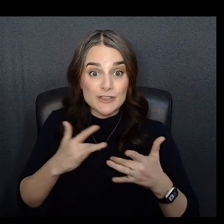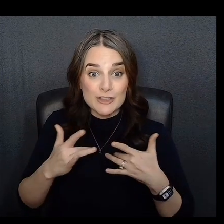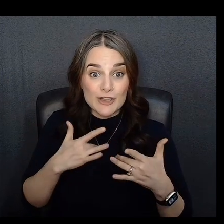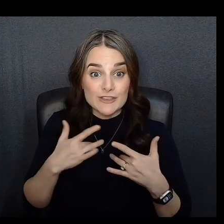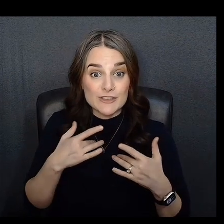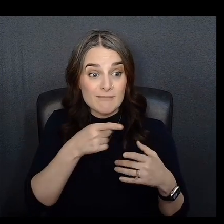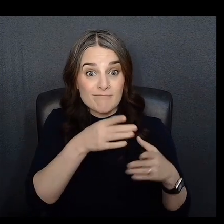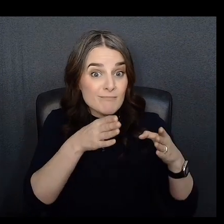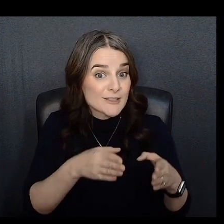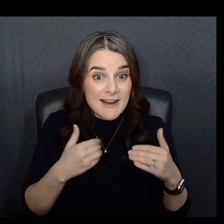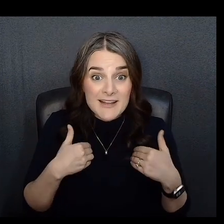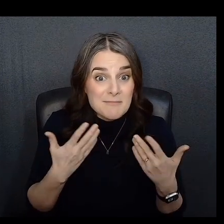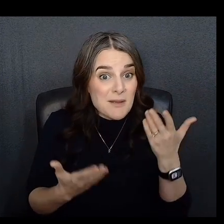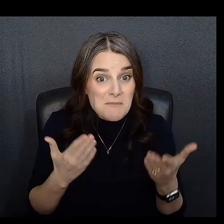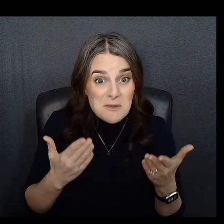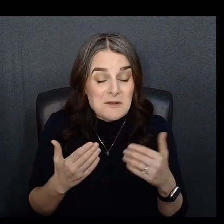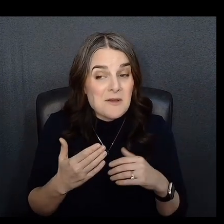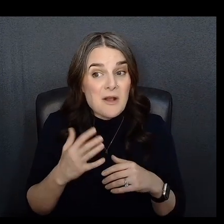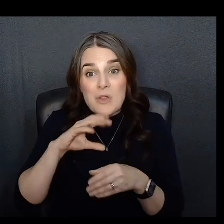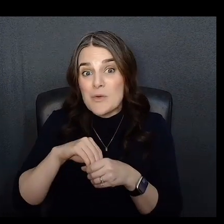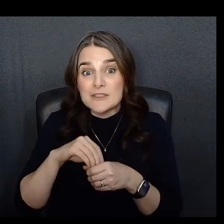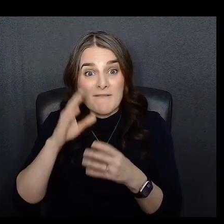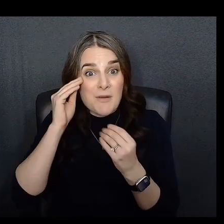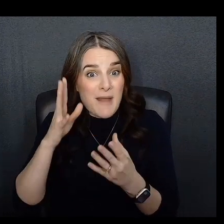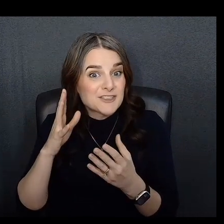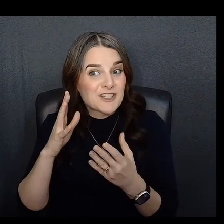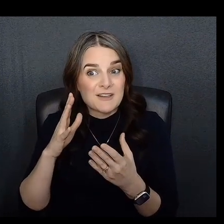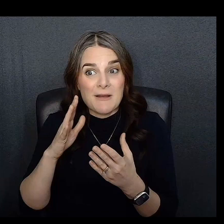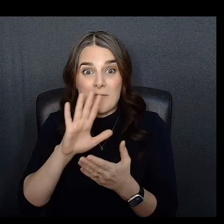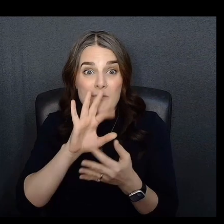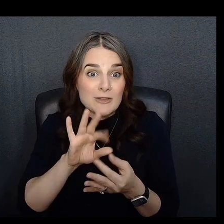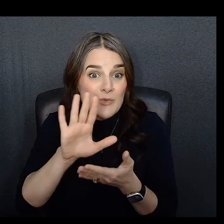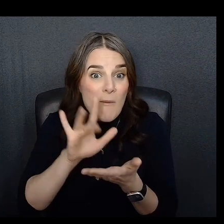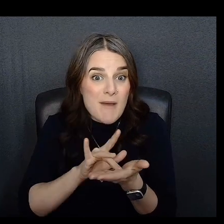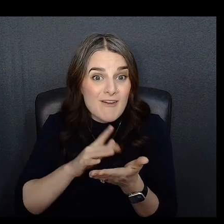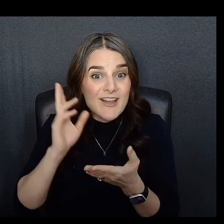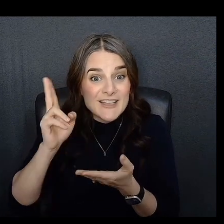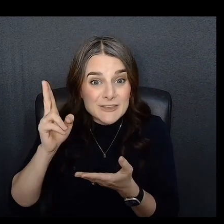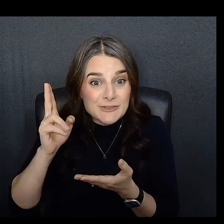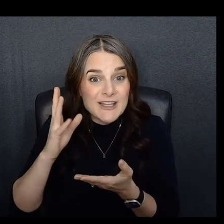Maybe that includes information about your medical history or your concerns.